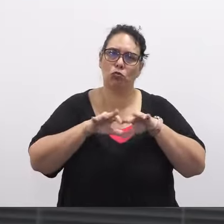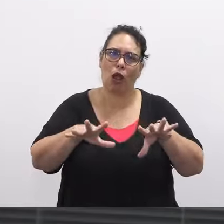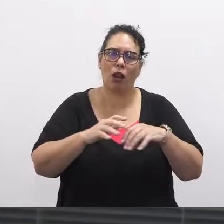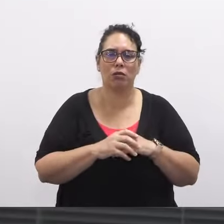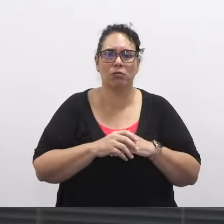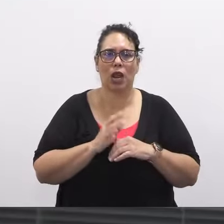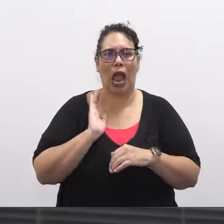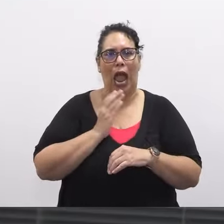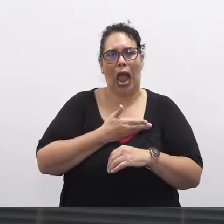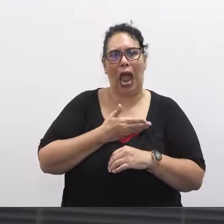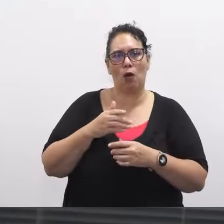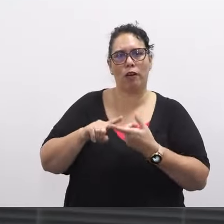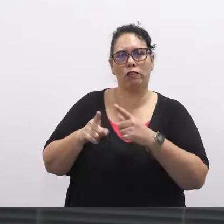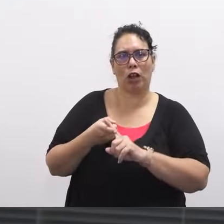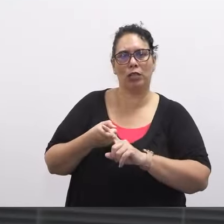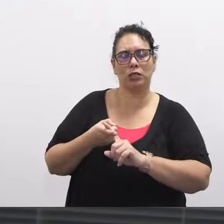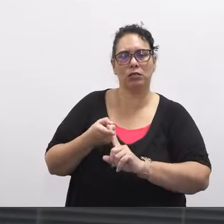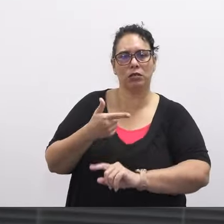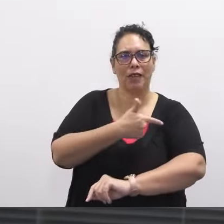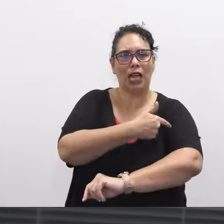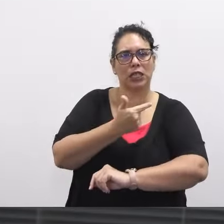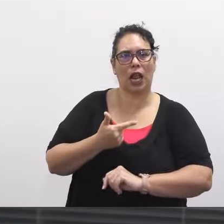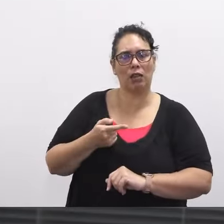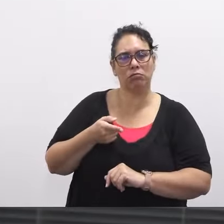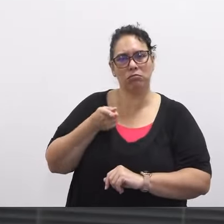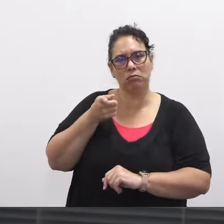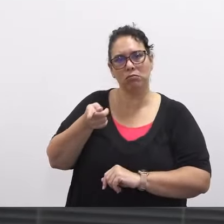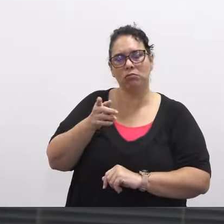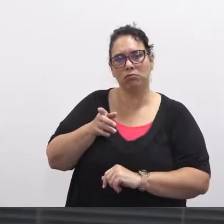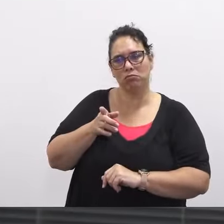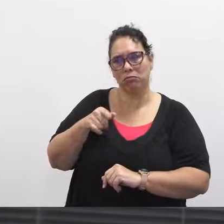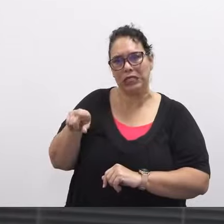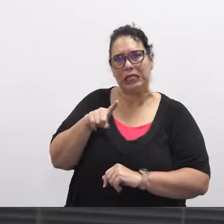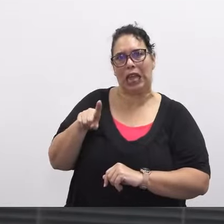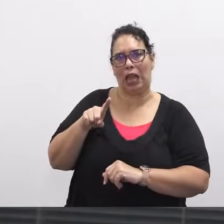they got COVID and they spread it. Because we are not vaccinated